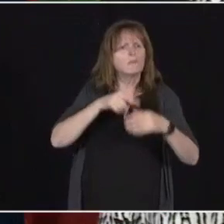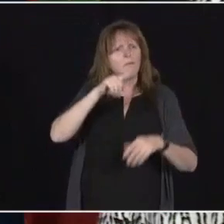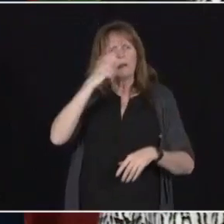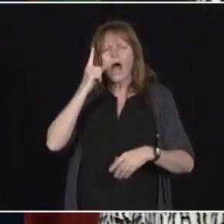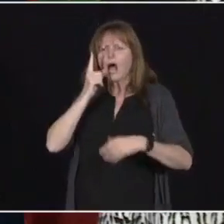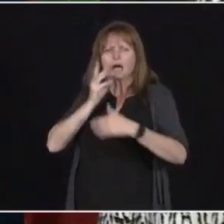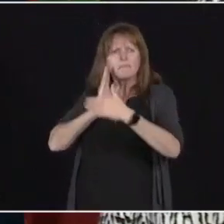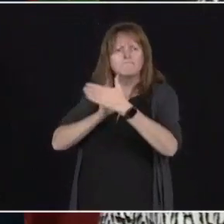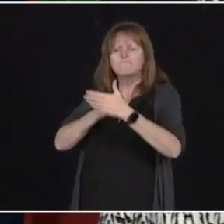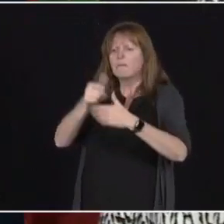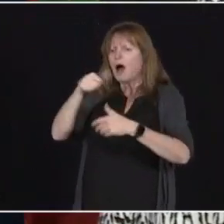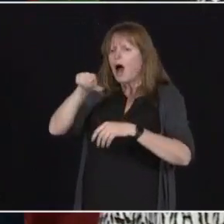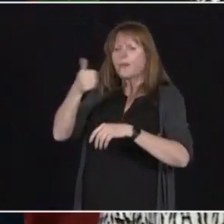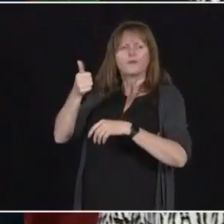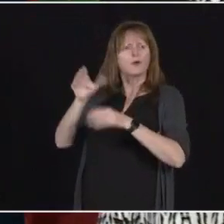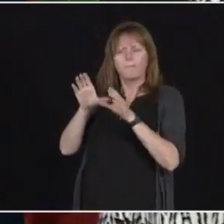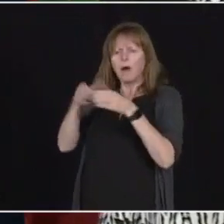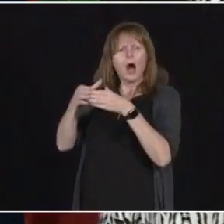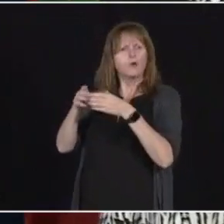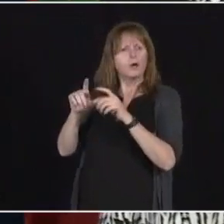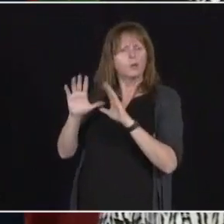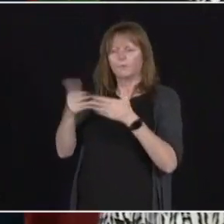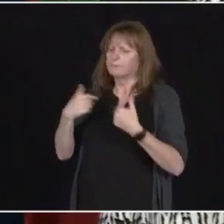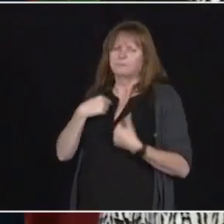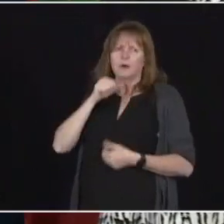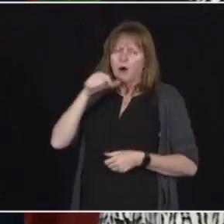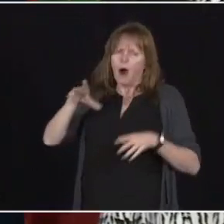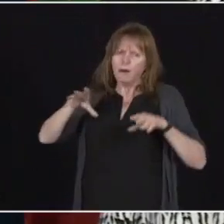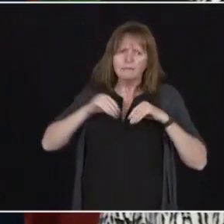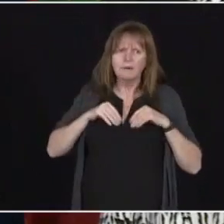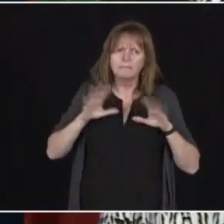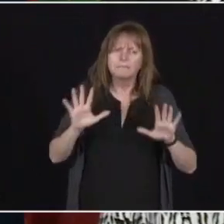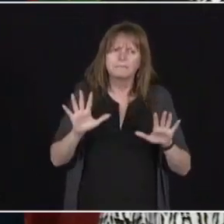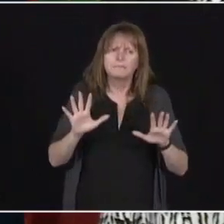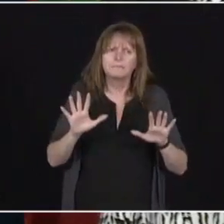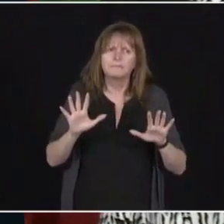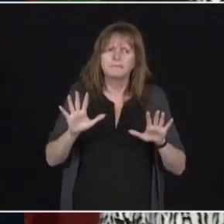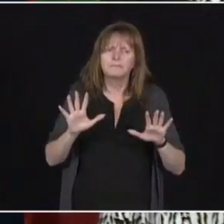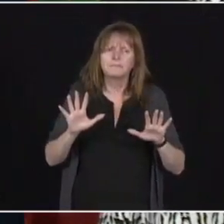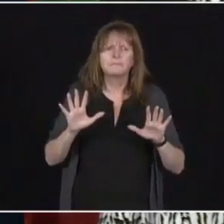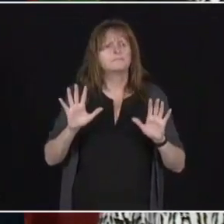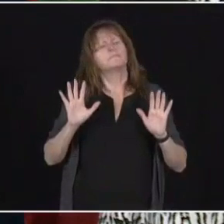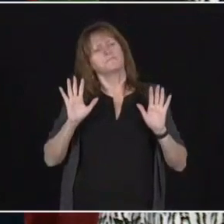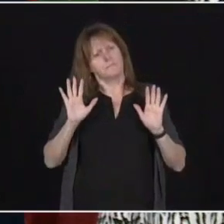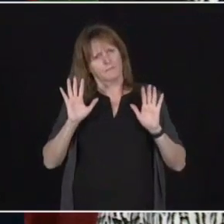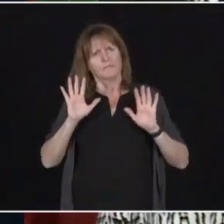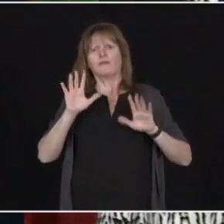I will not tolerate for a second, any racism no matter if it is a bucket committee or any minority committee.